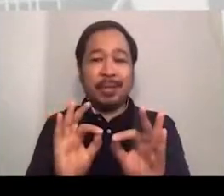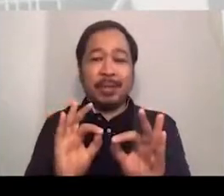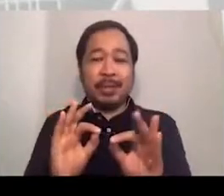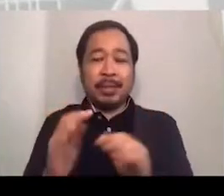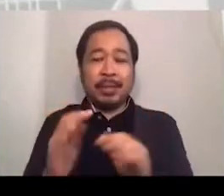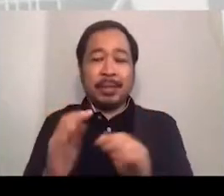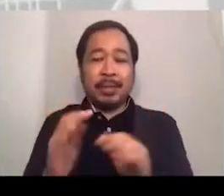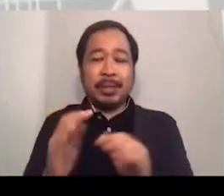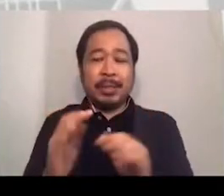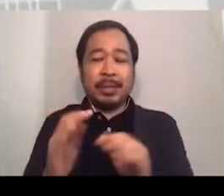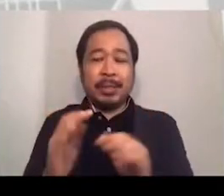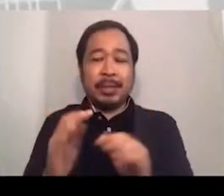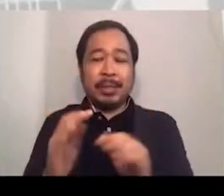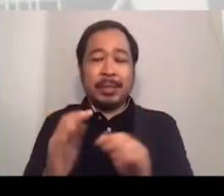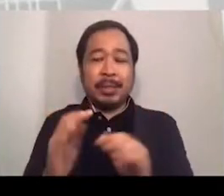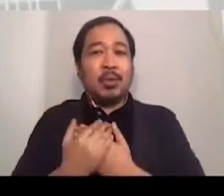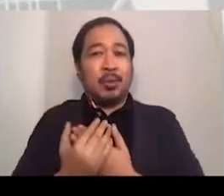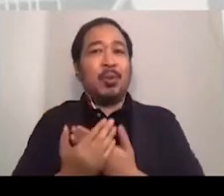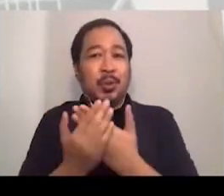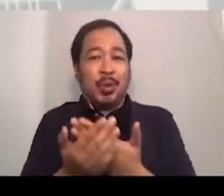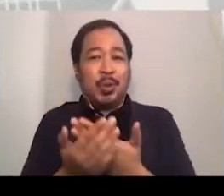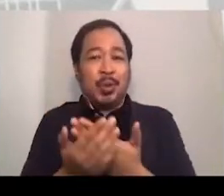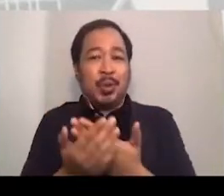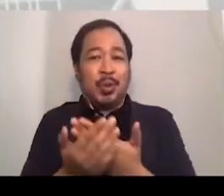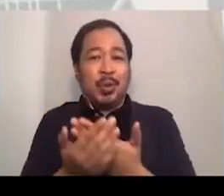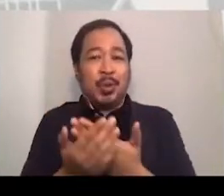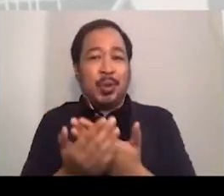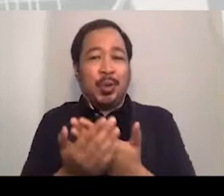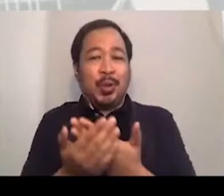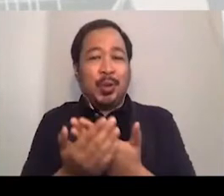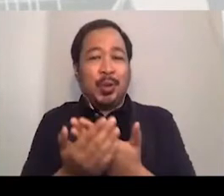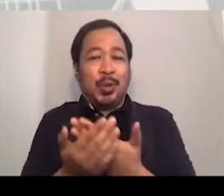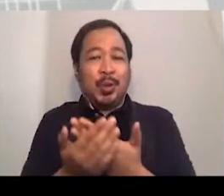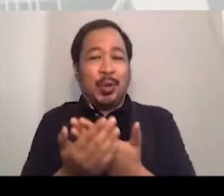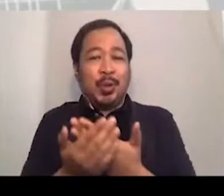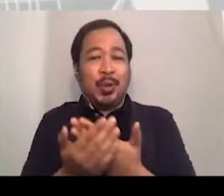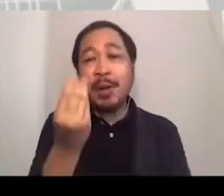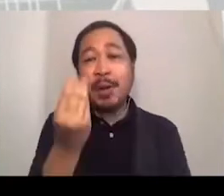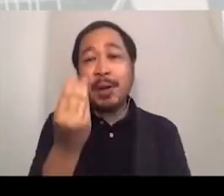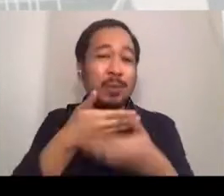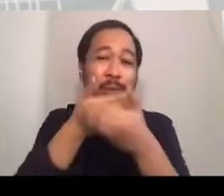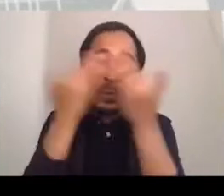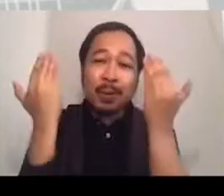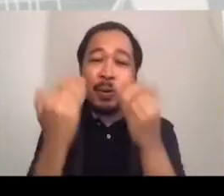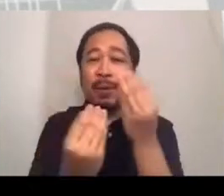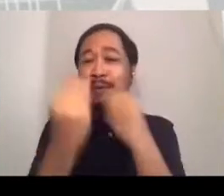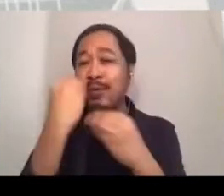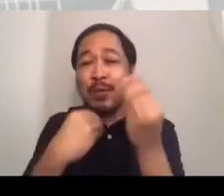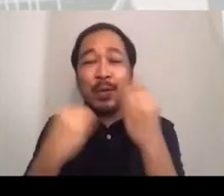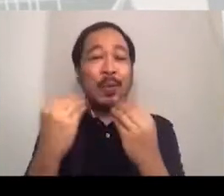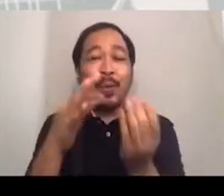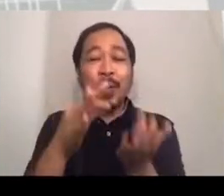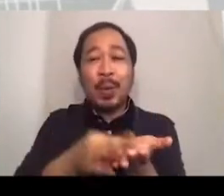No money, no food, no medicine, no soap, what if my parents die?